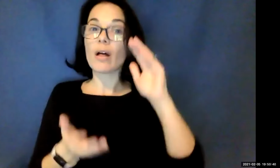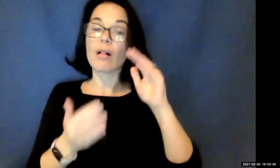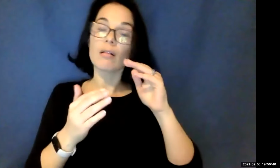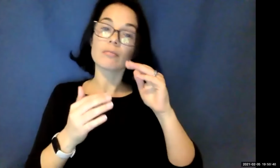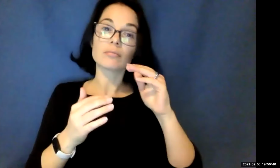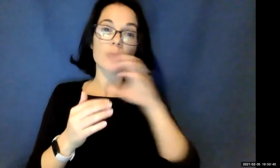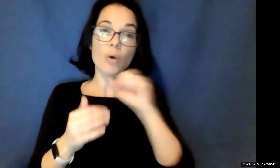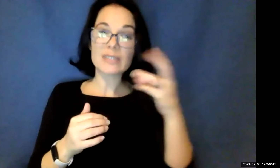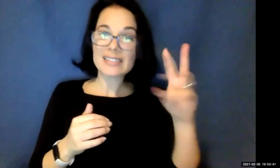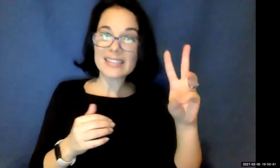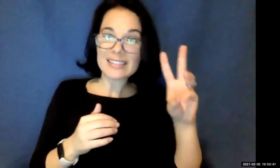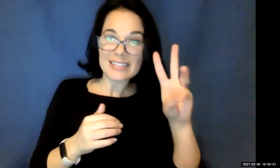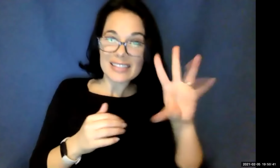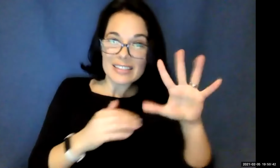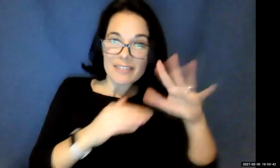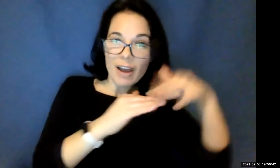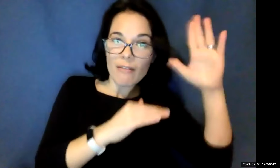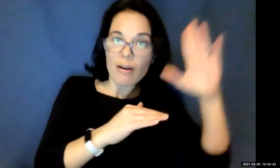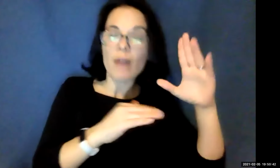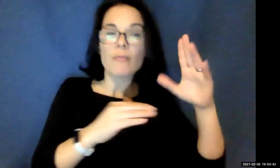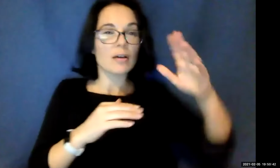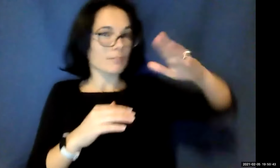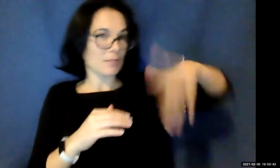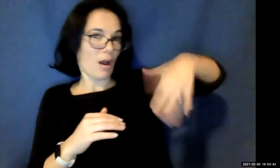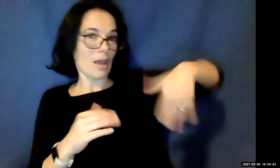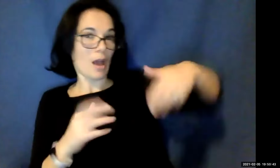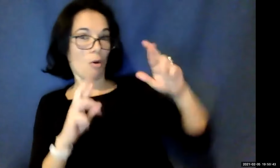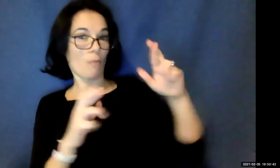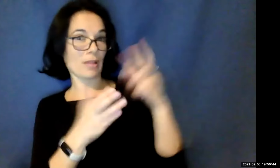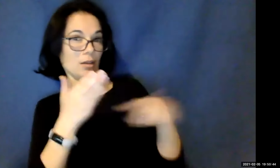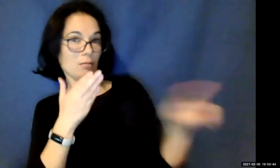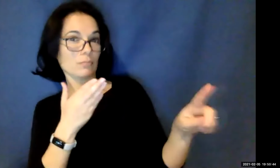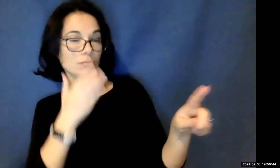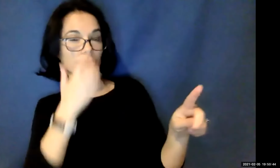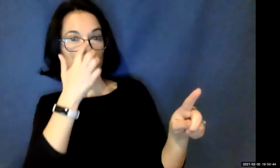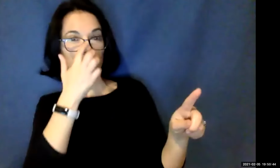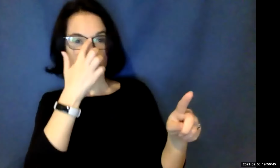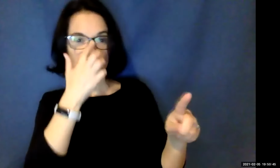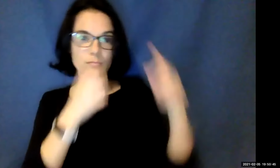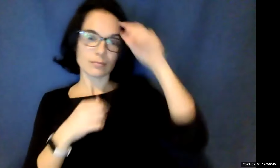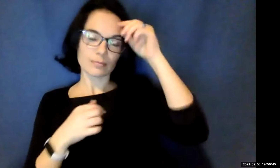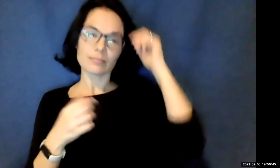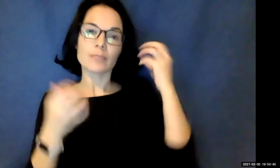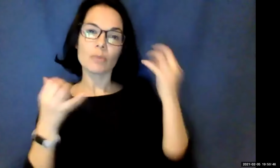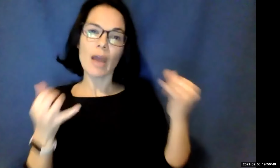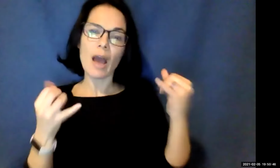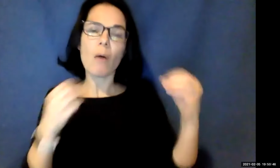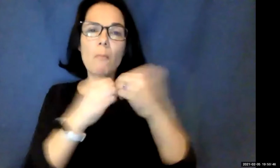likely hopefully, we’re hoping it’ll happen next week as more and more 75 year olds are getting vaccinated.